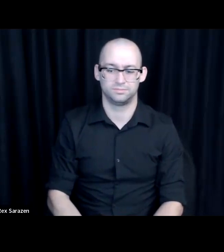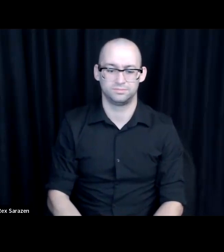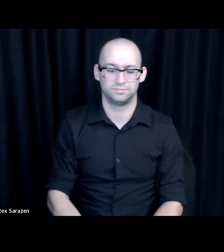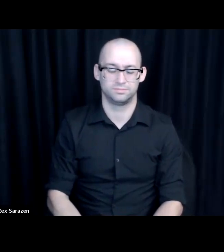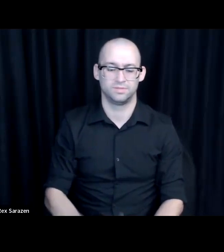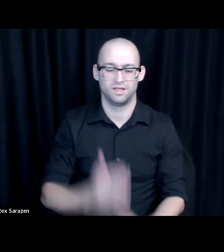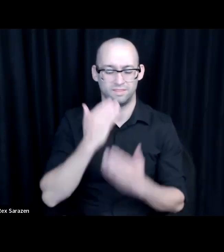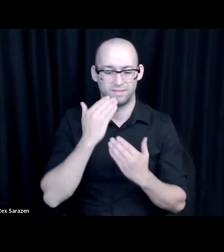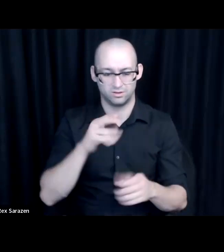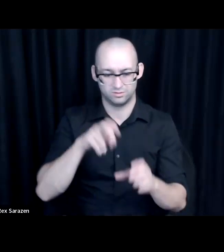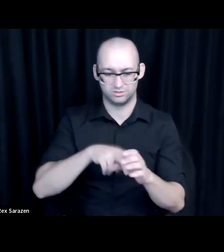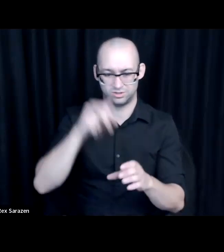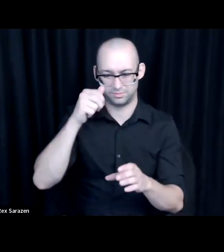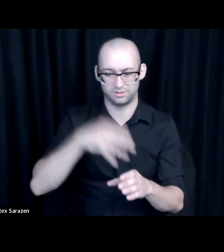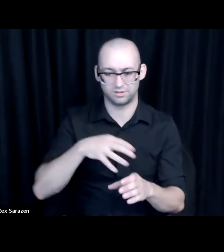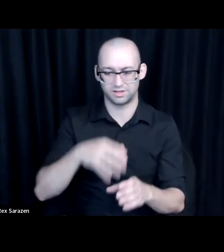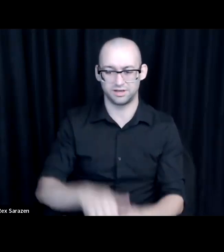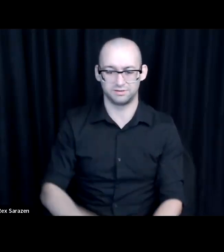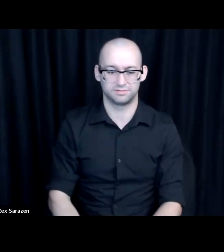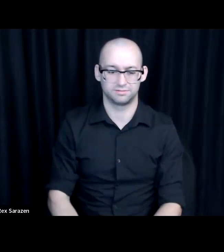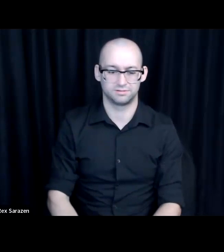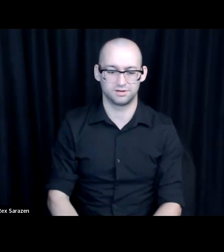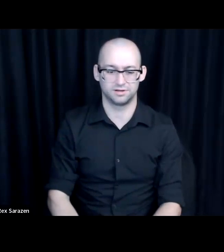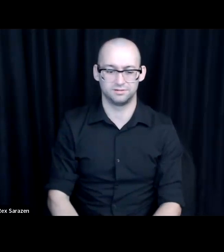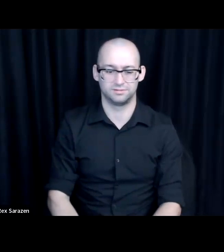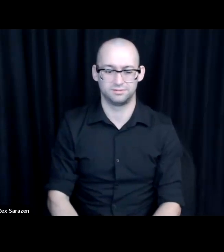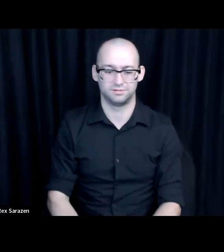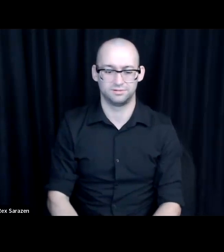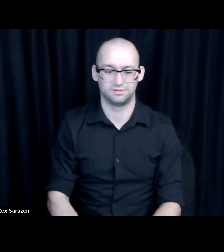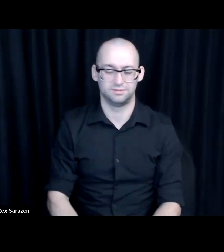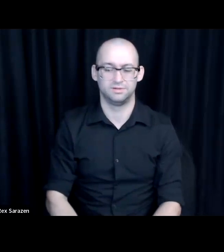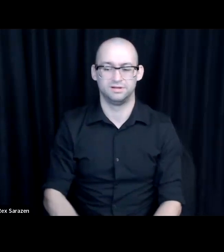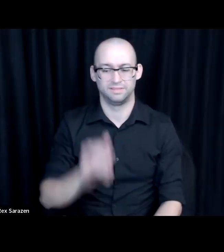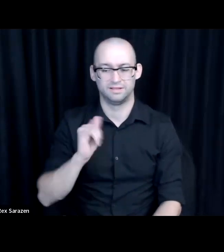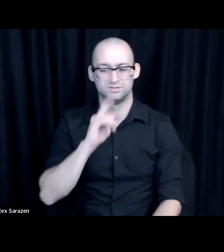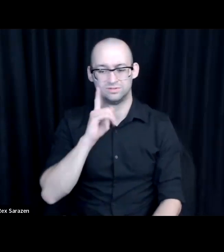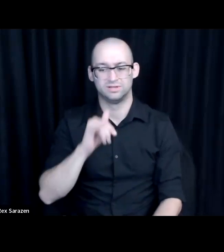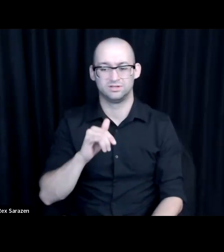Chairman, I know that that was really, you know, compelling when we met down in Porterville.